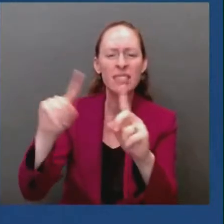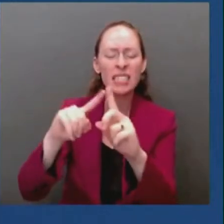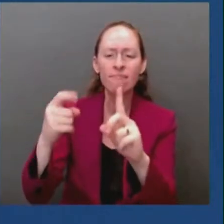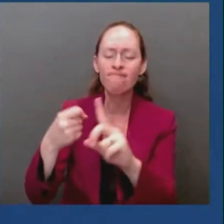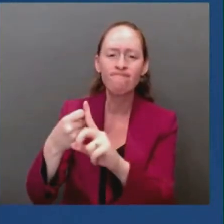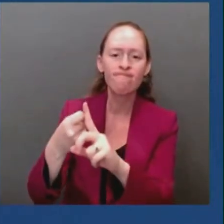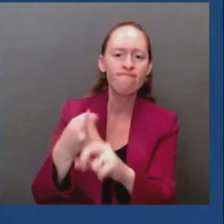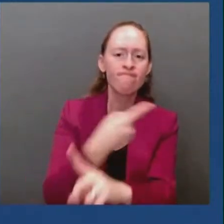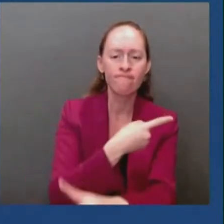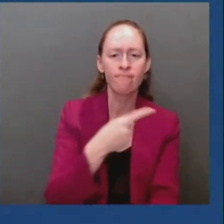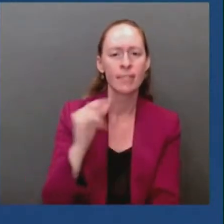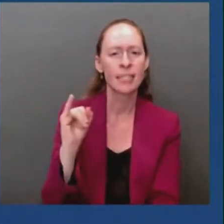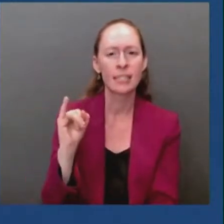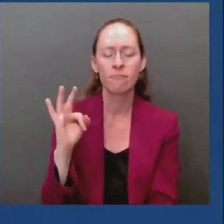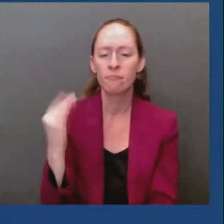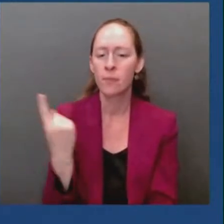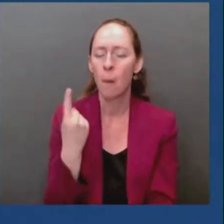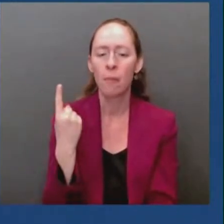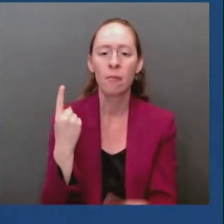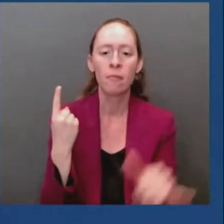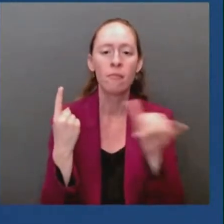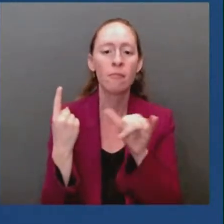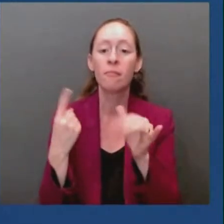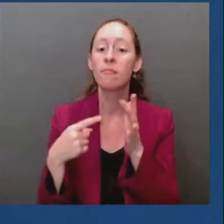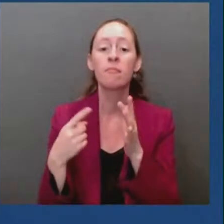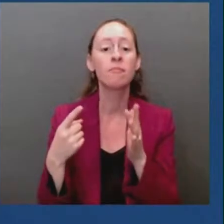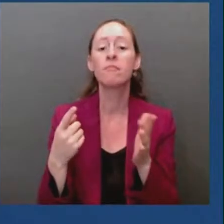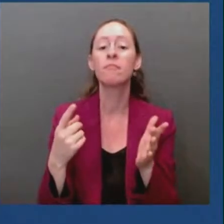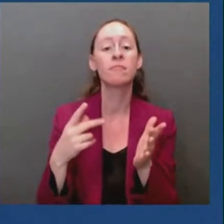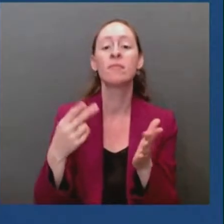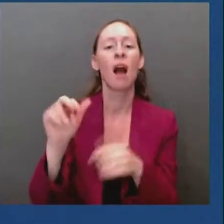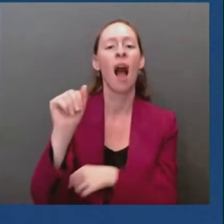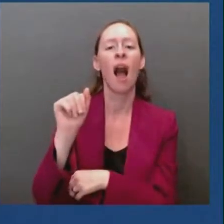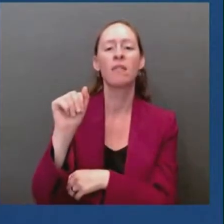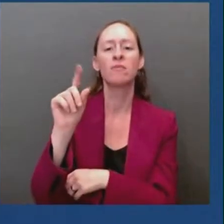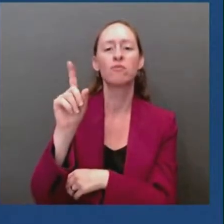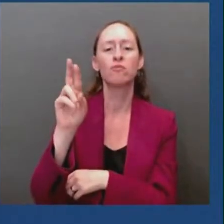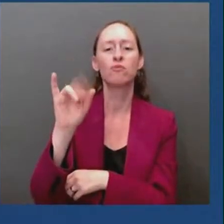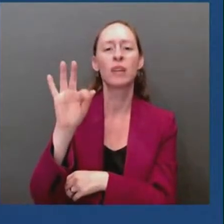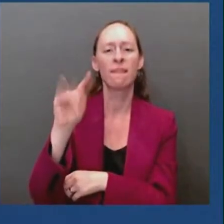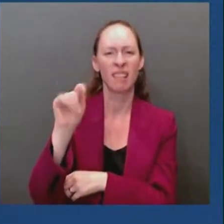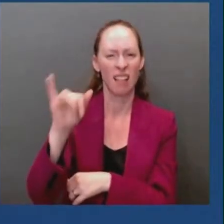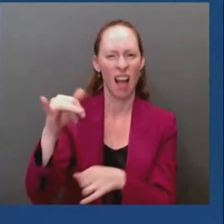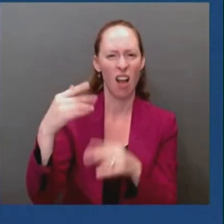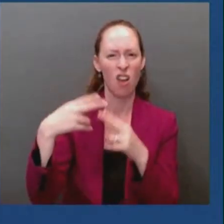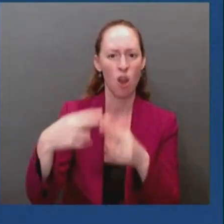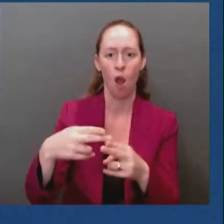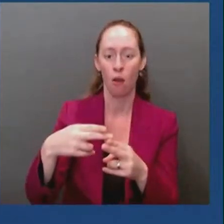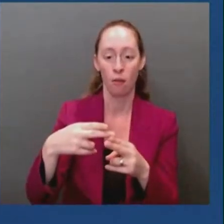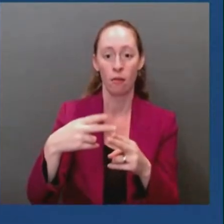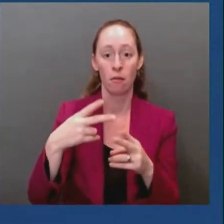AND INFLUENZA ADRIFT, NOT A MAJOR CHANGE BUT DRIFTING ALONG